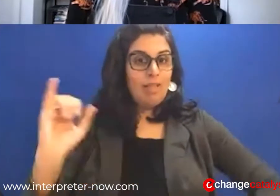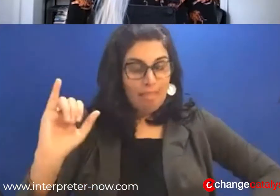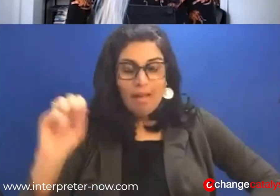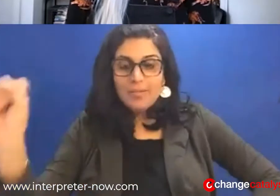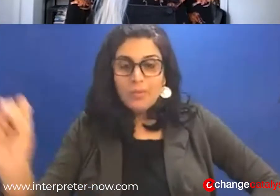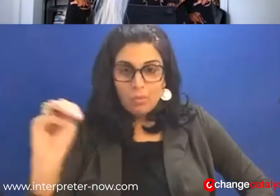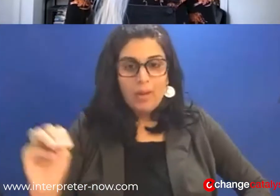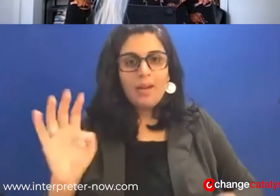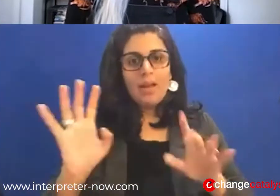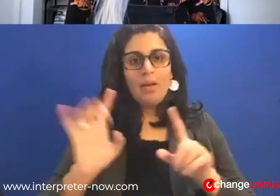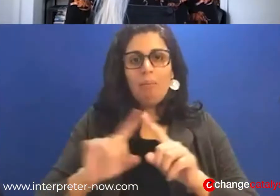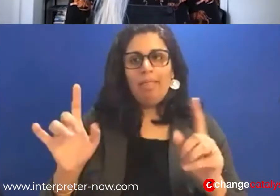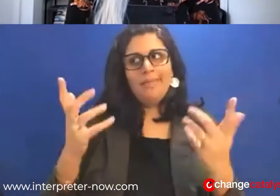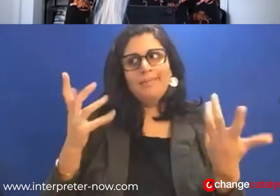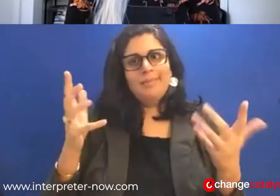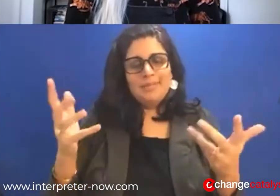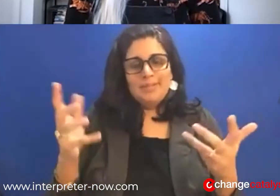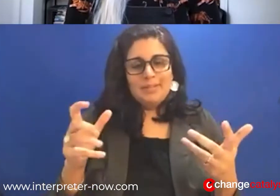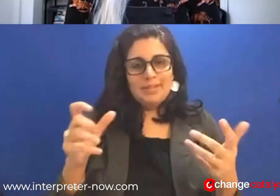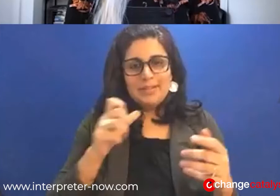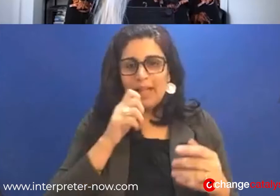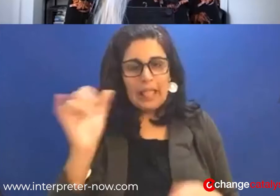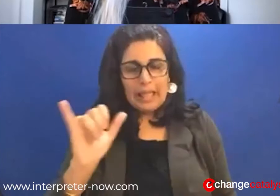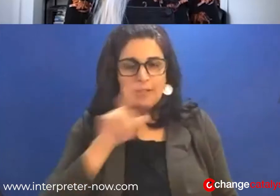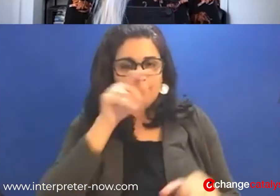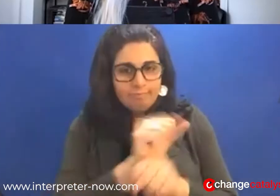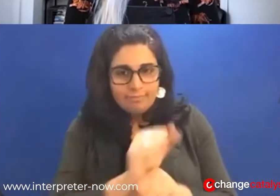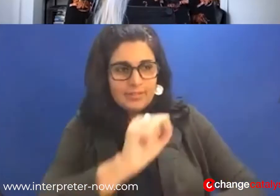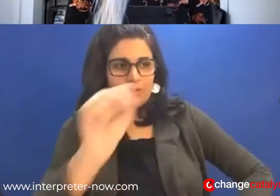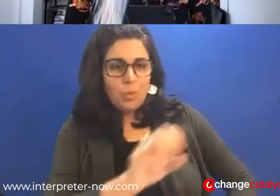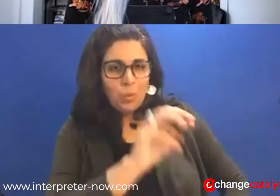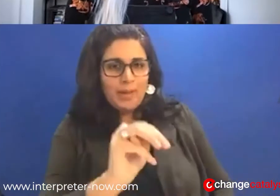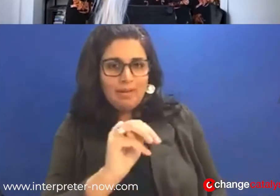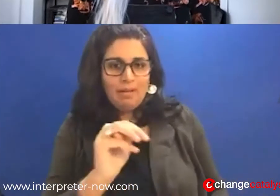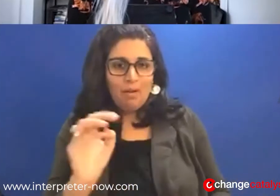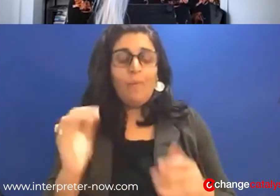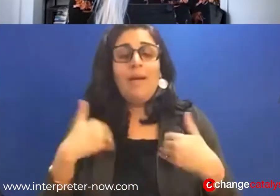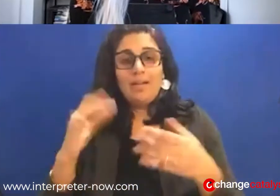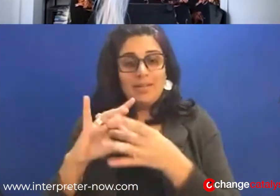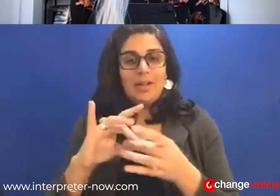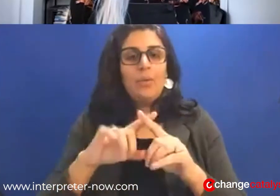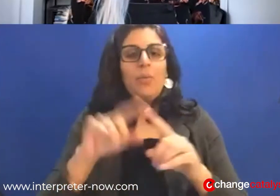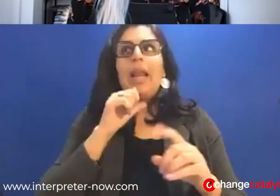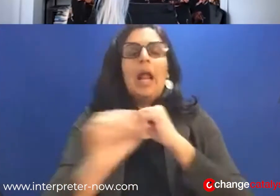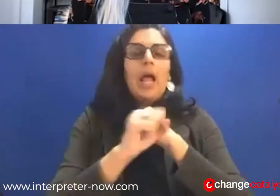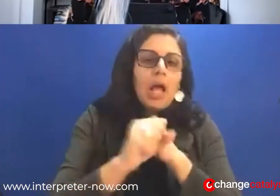But that's really where this stops. We will never be advertising-based. We will never sell people's data.